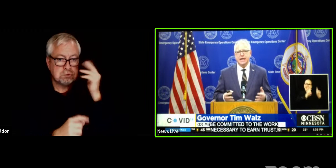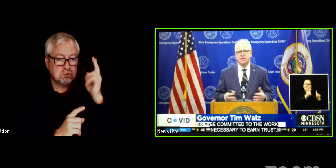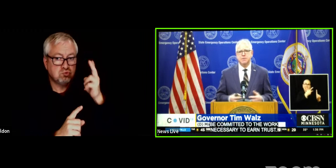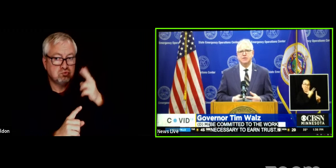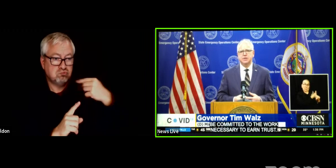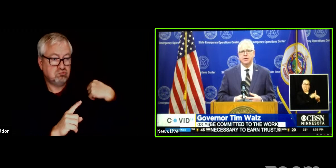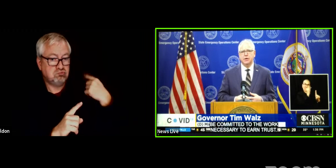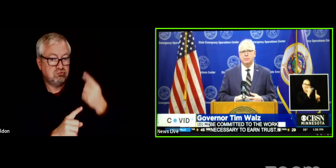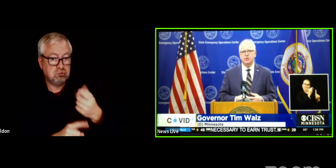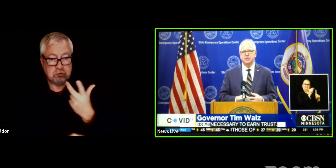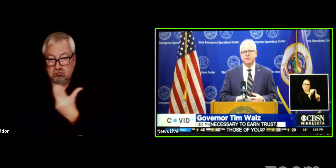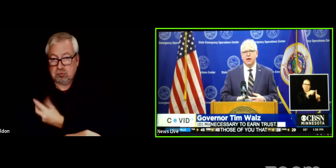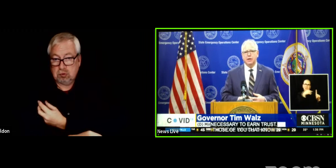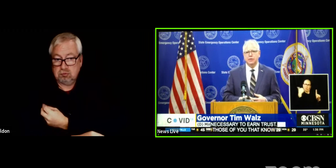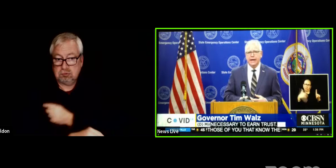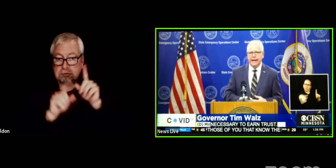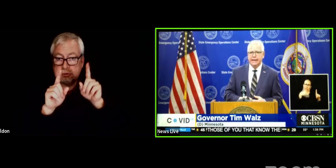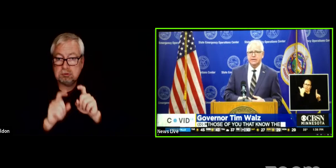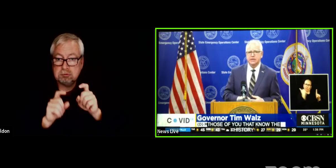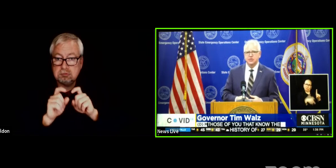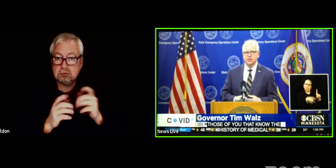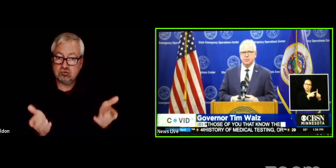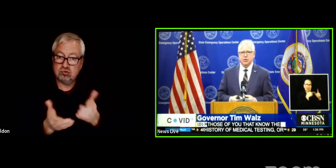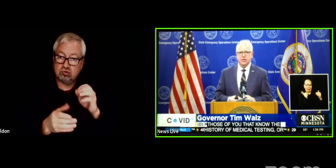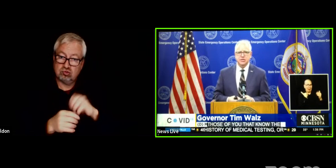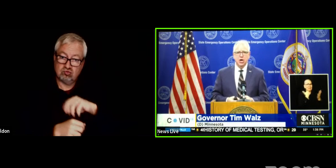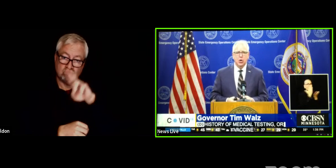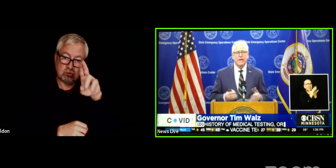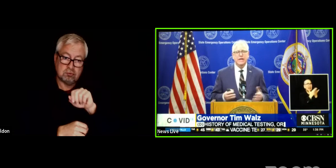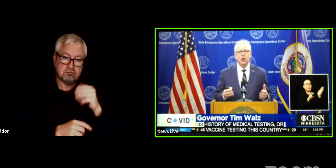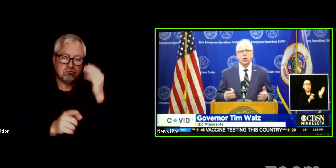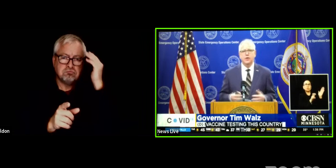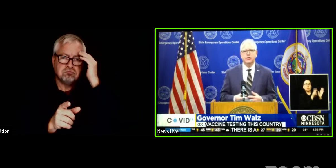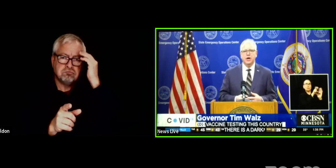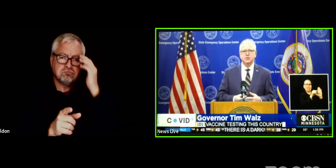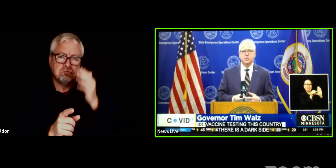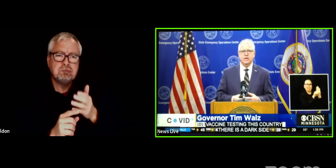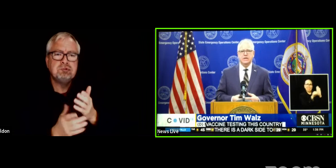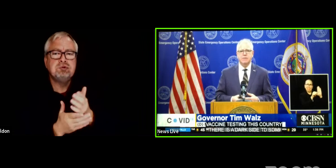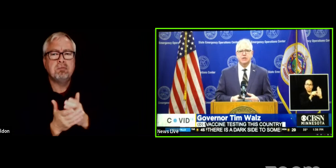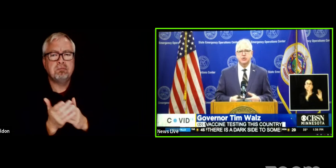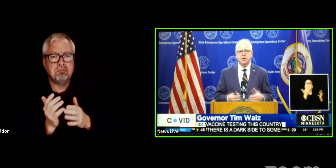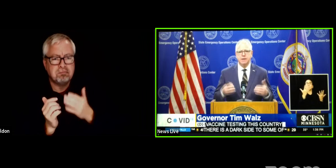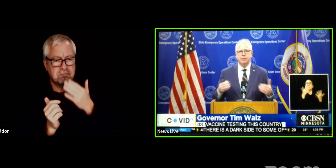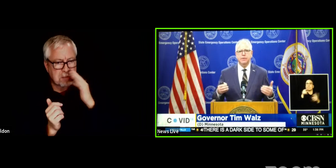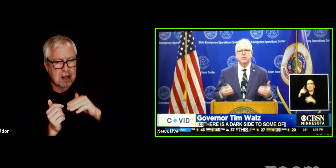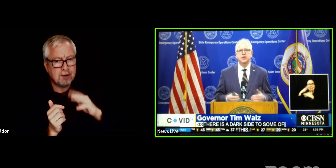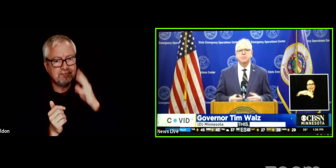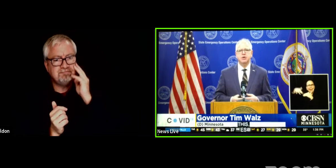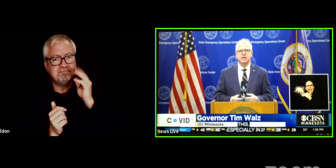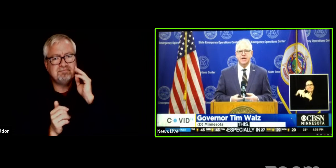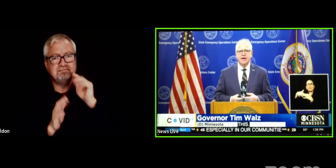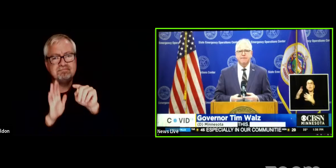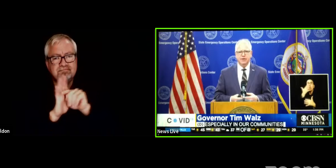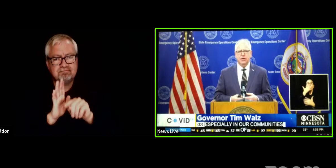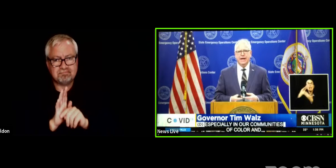AND ESPECIALLY IN OUR COMMUNITIES OF COLOR AND INDIGENOUS COMMUNITIES. WE NEED TO EARN THEIR TRUST, MAKE SURE THAT IN THOSE COMMUNITIES